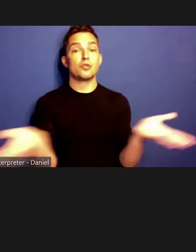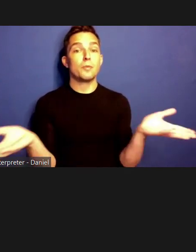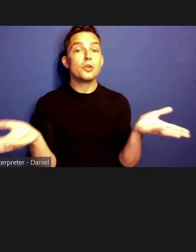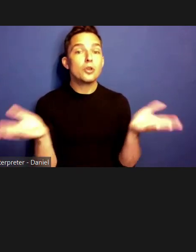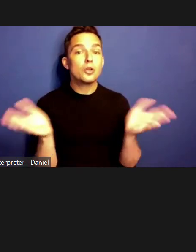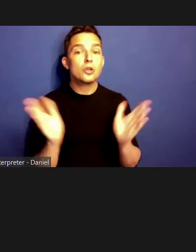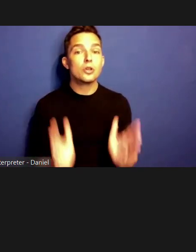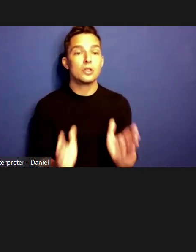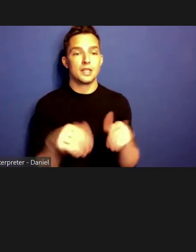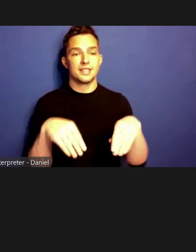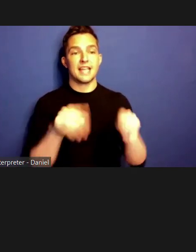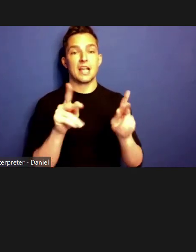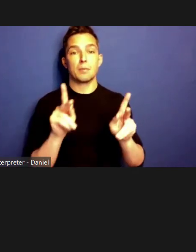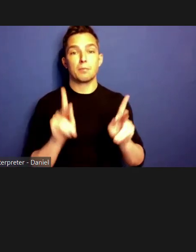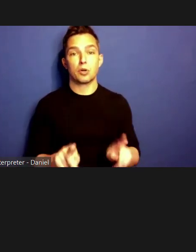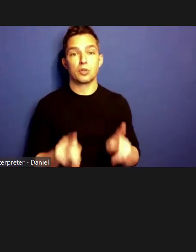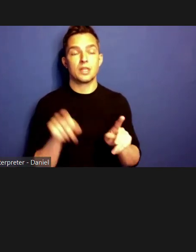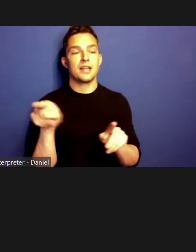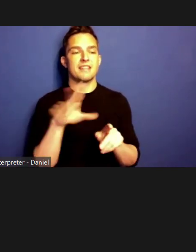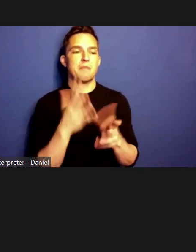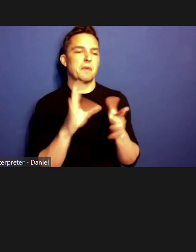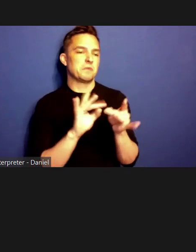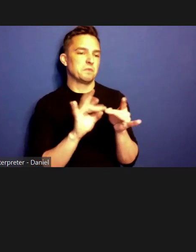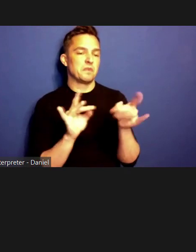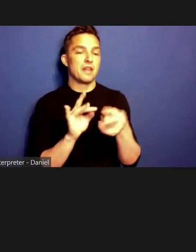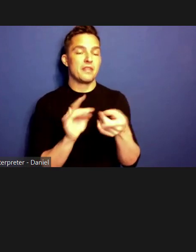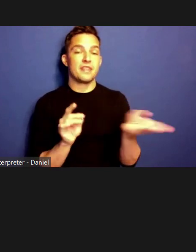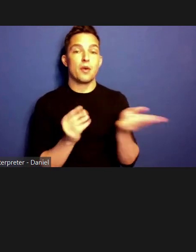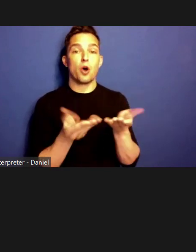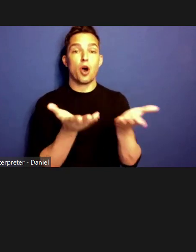salesperson, they may mention they offer you training and it is